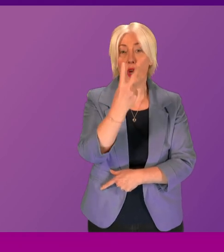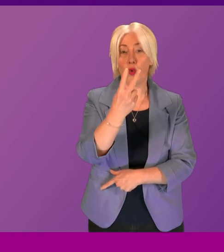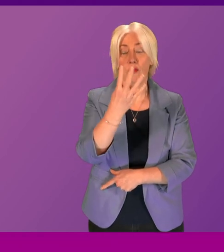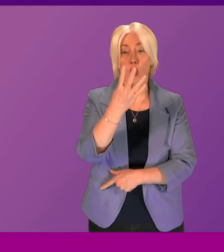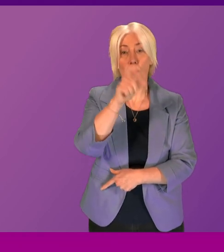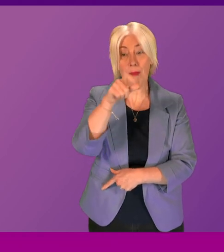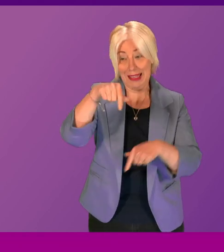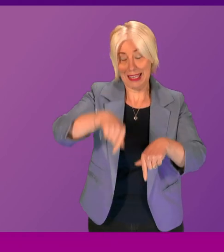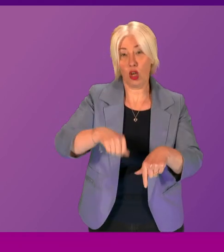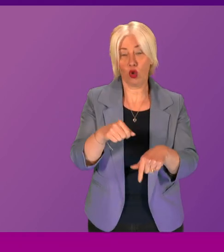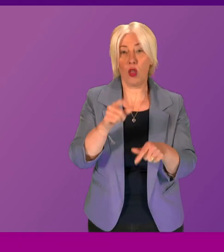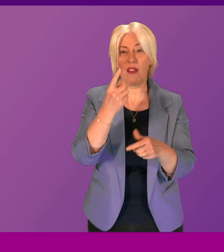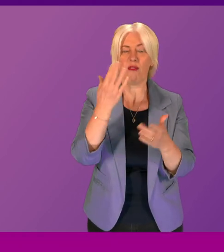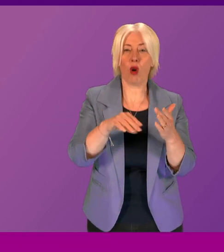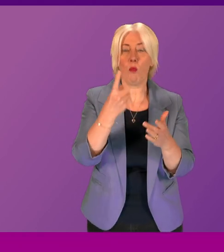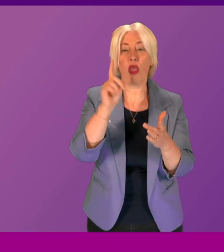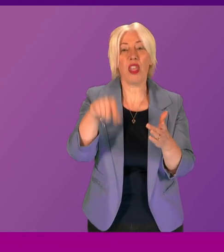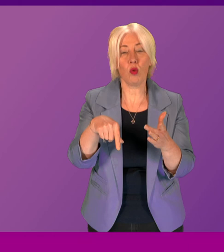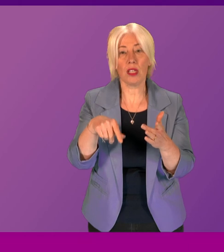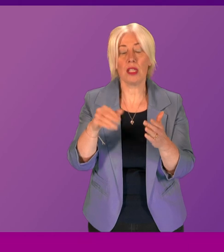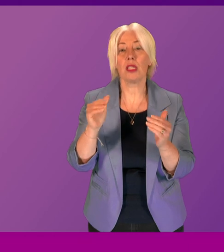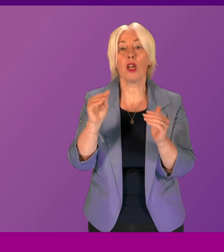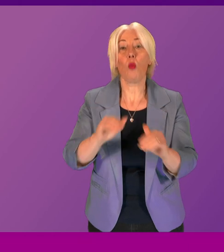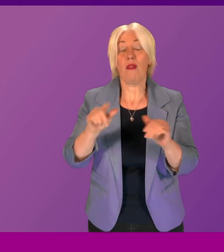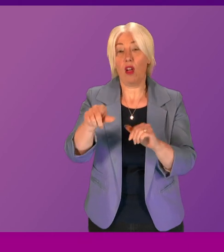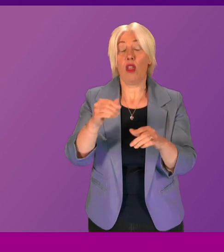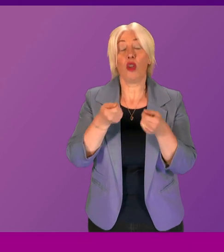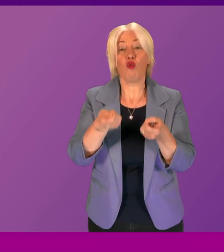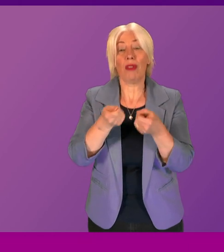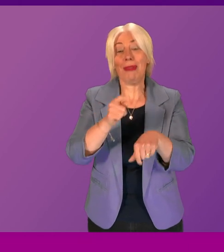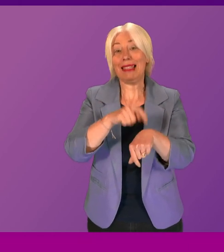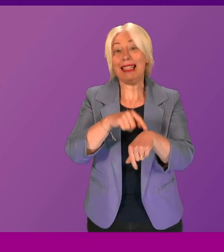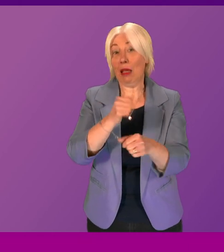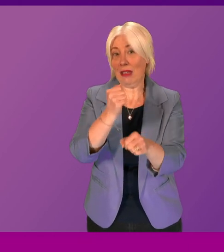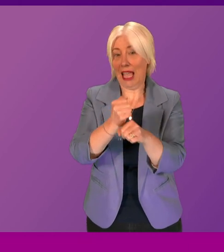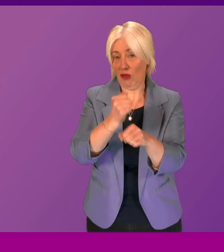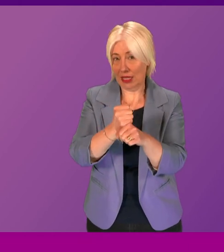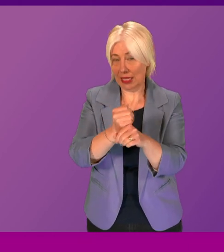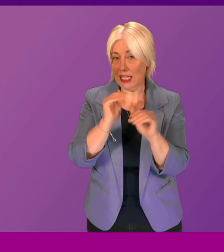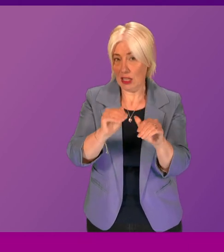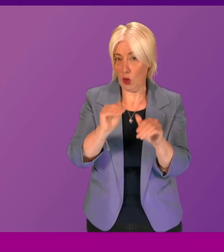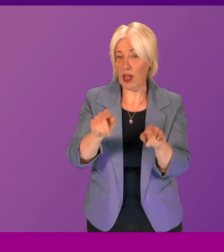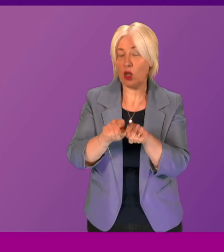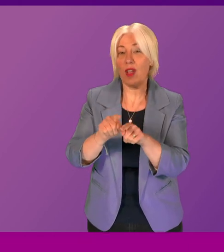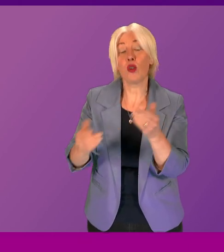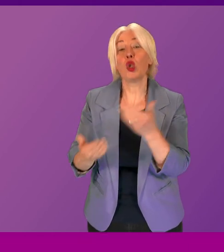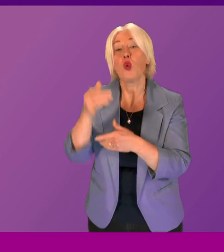per 1,000 of the population waiting for the treatment time guarantee and new out-patient appointments.